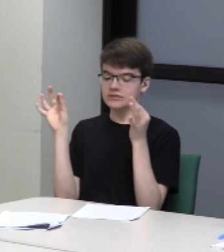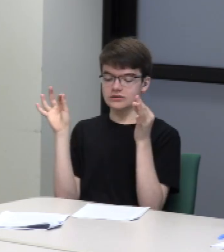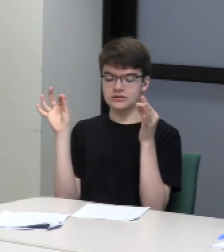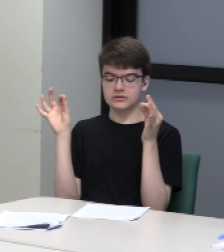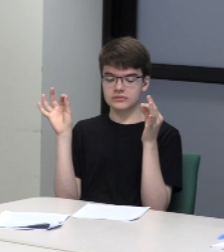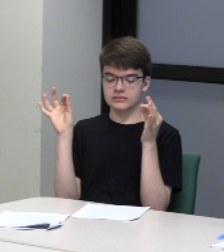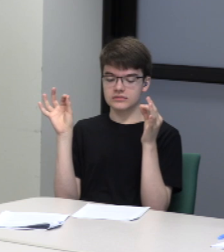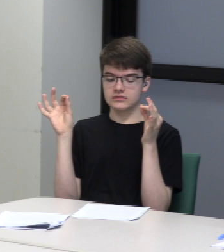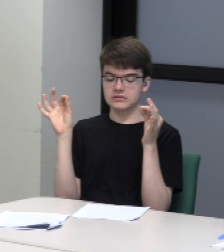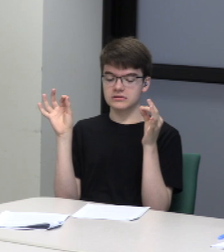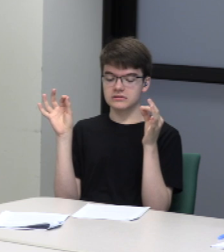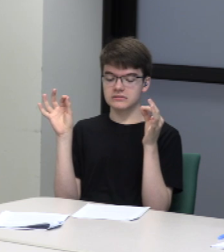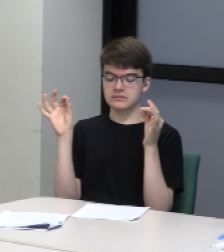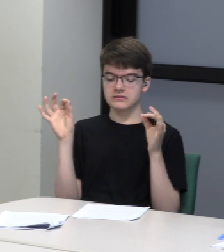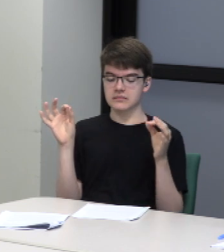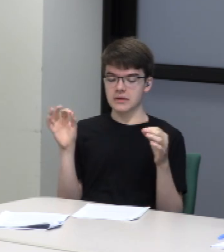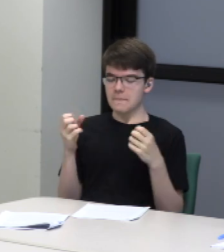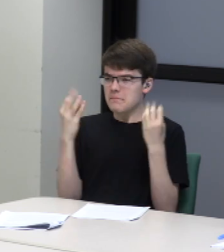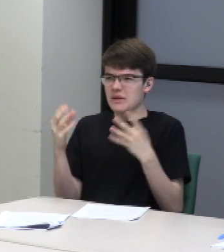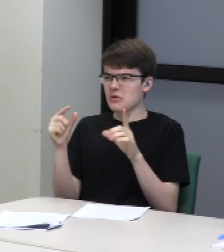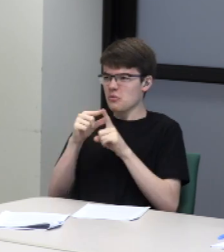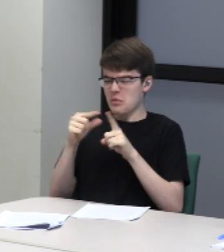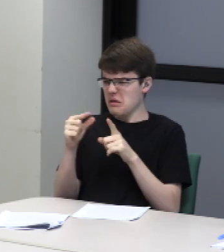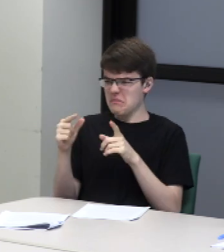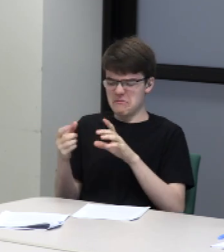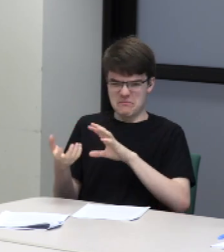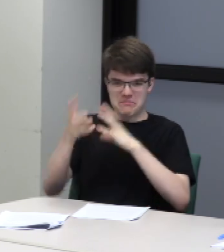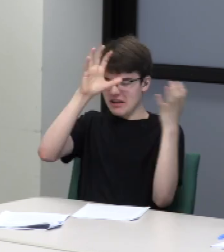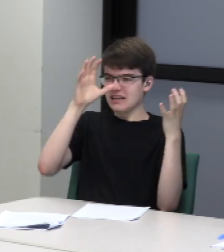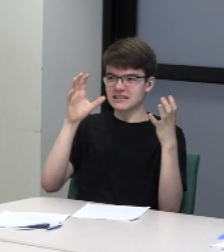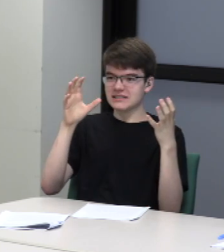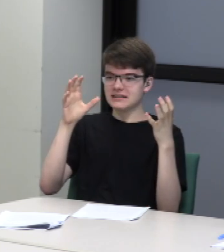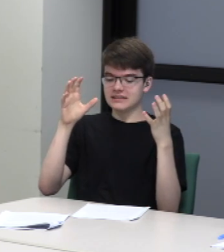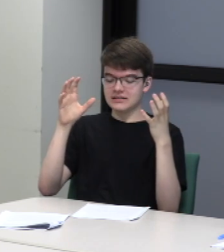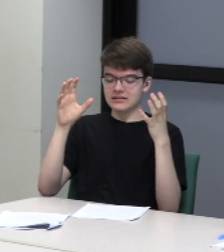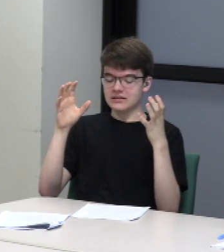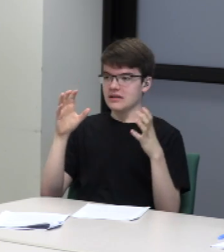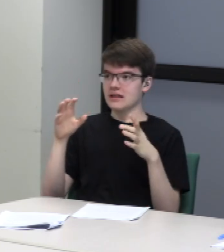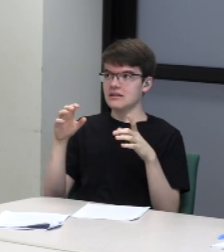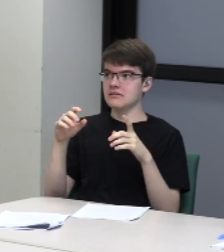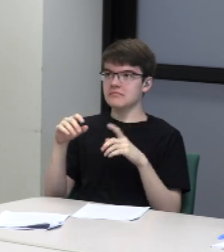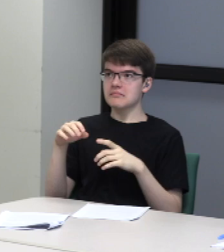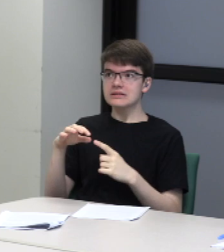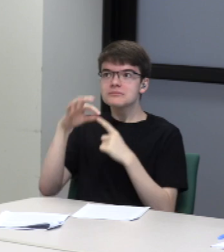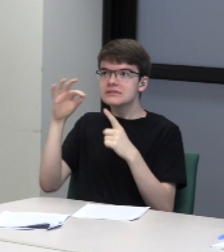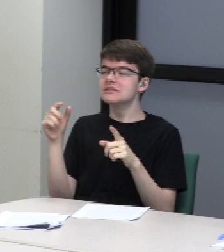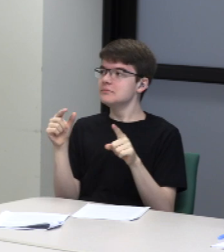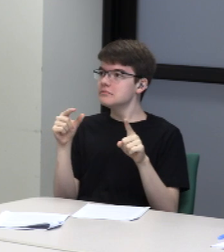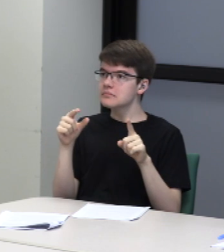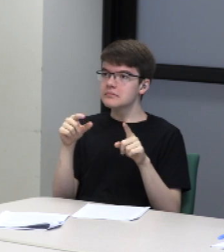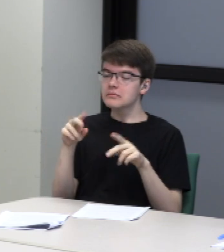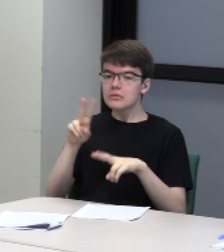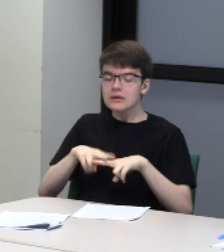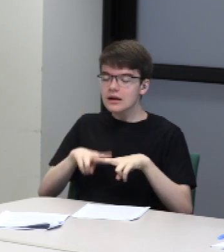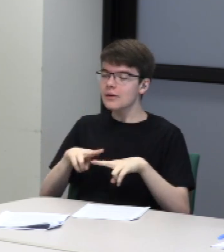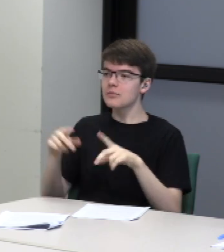Luke: Well, it was really distracting. And a lot of words were messed up.